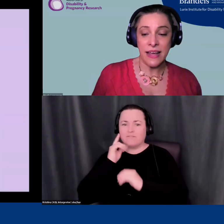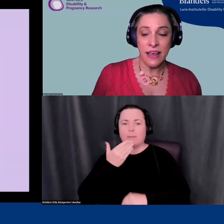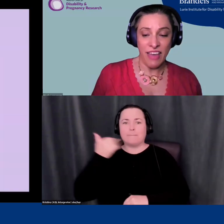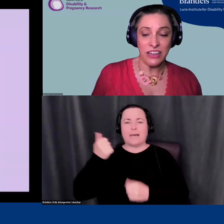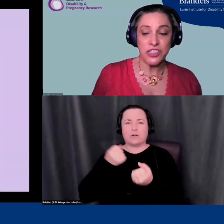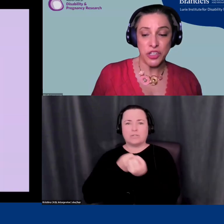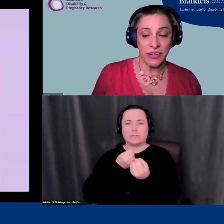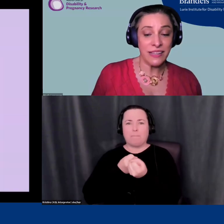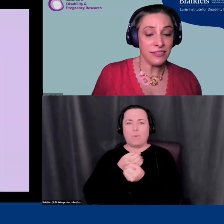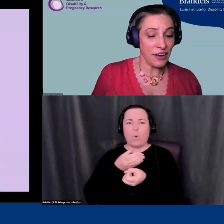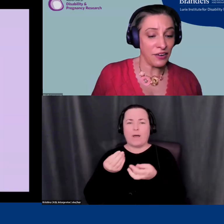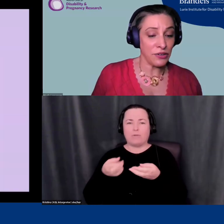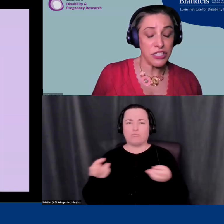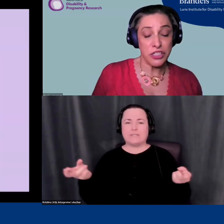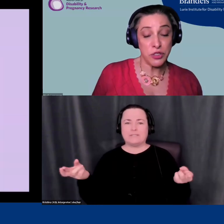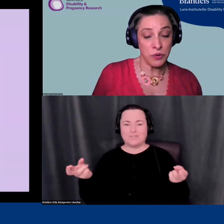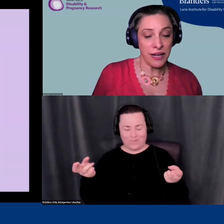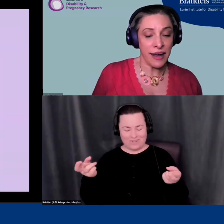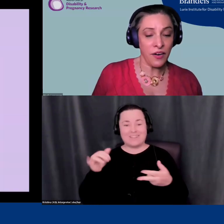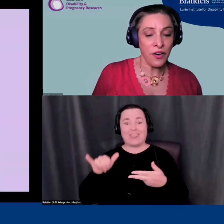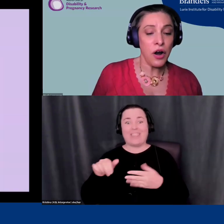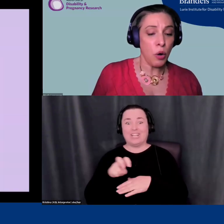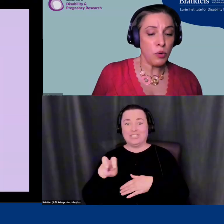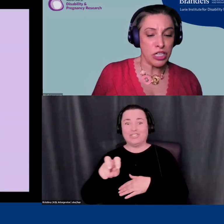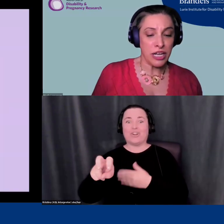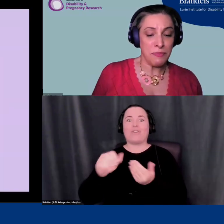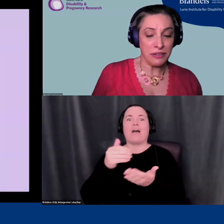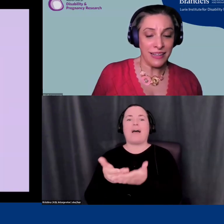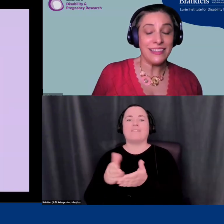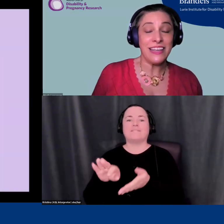That journey led her to doula care, which completely